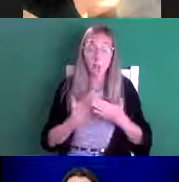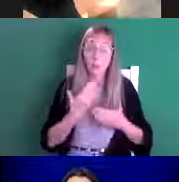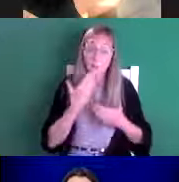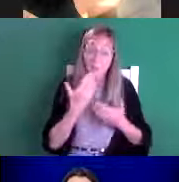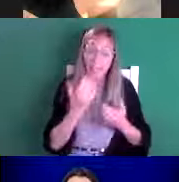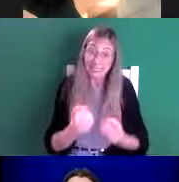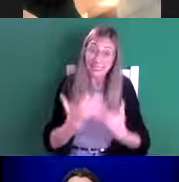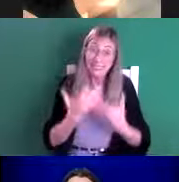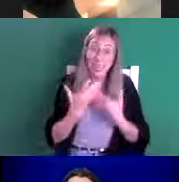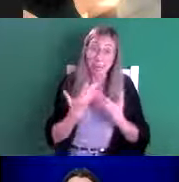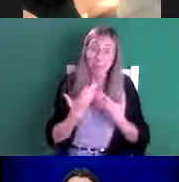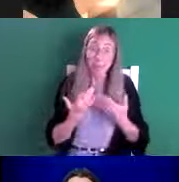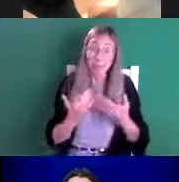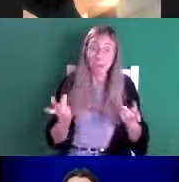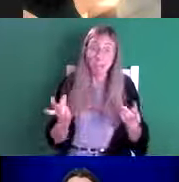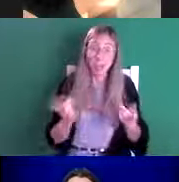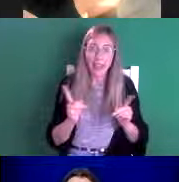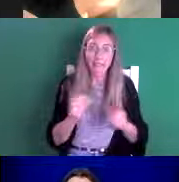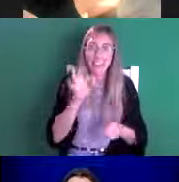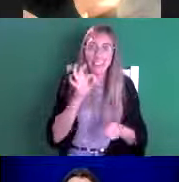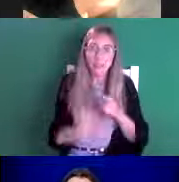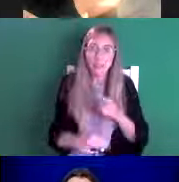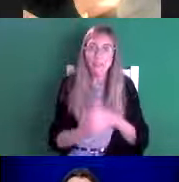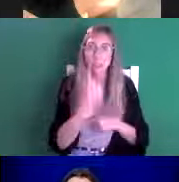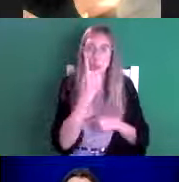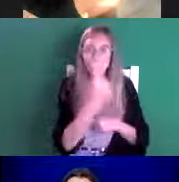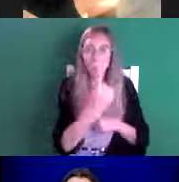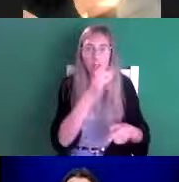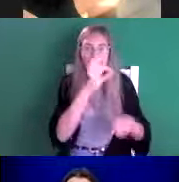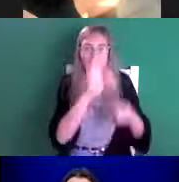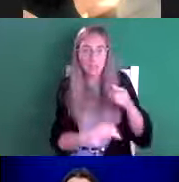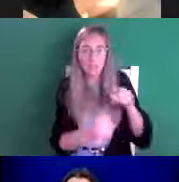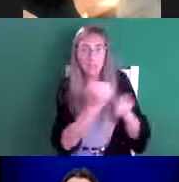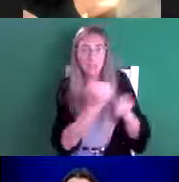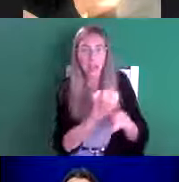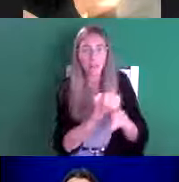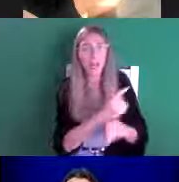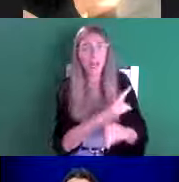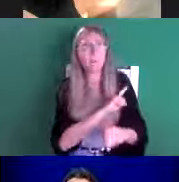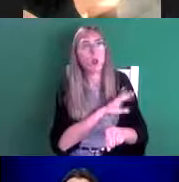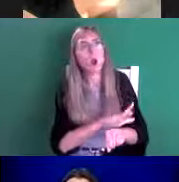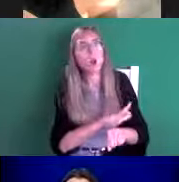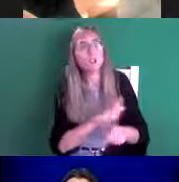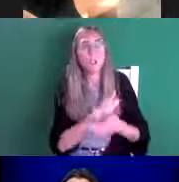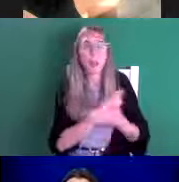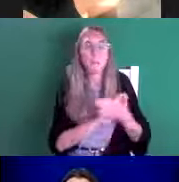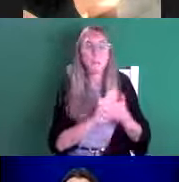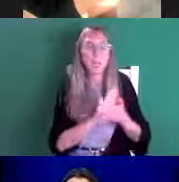to a one particular gallery and that might be because that one gallery is a gallery that you've